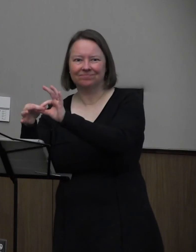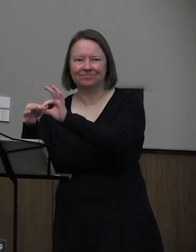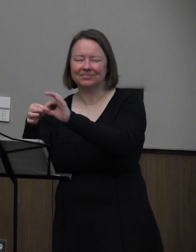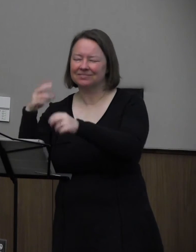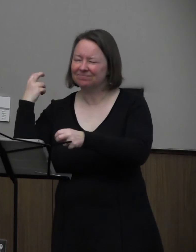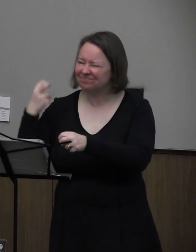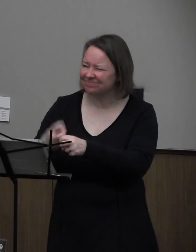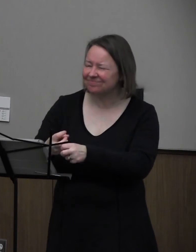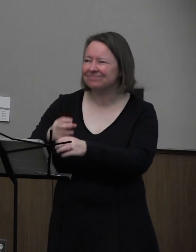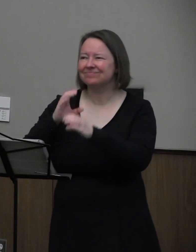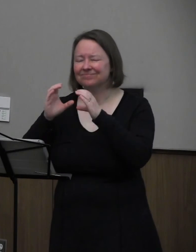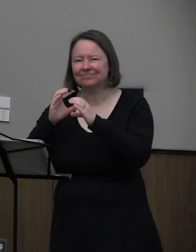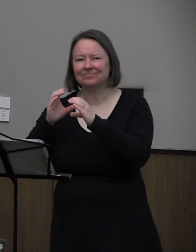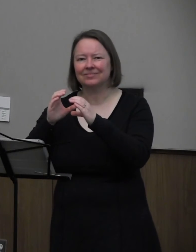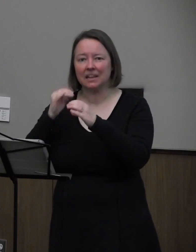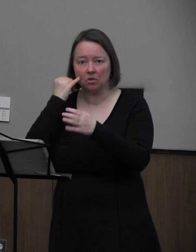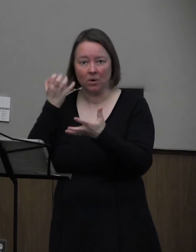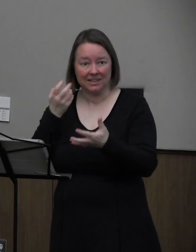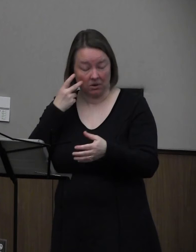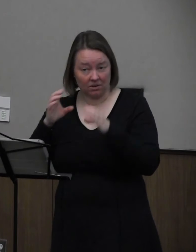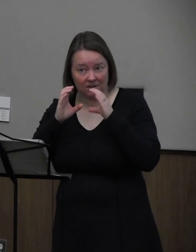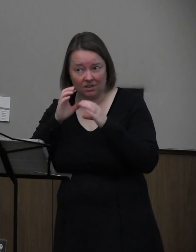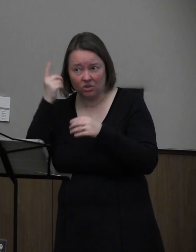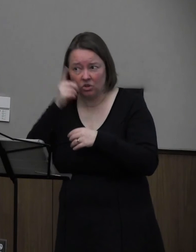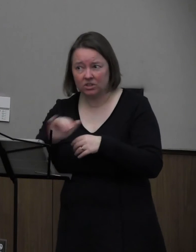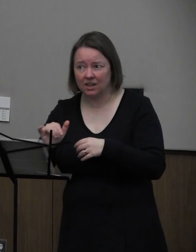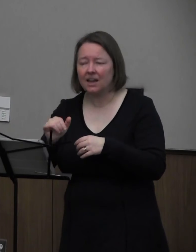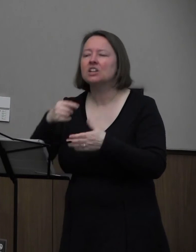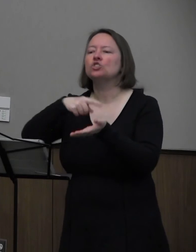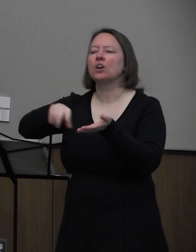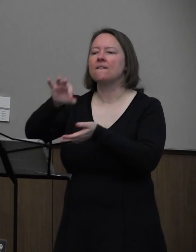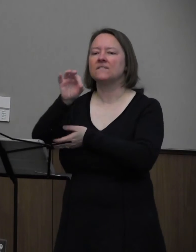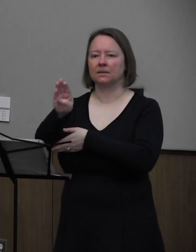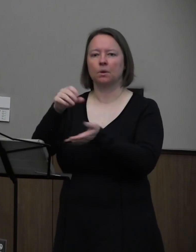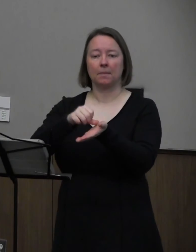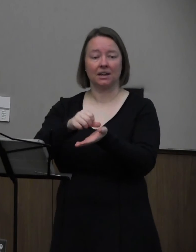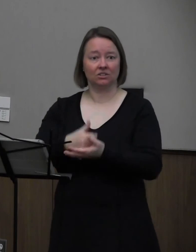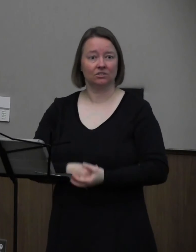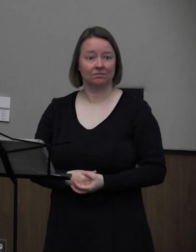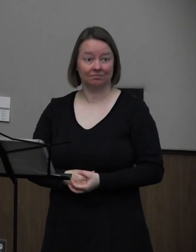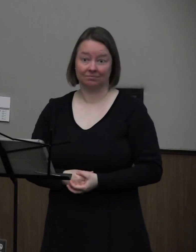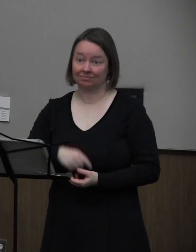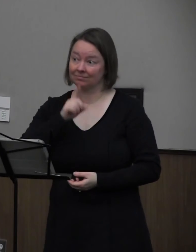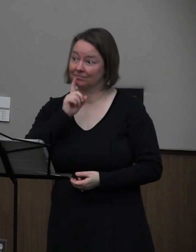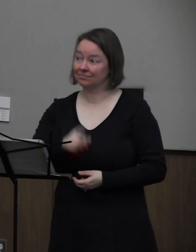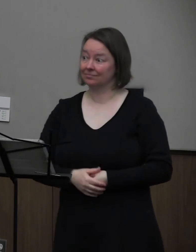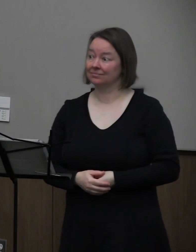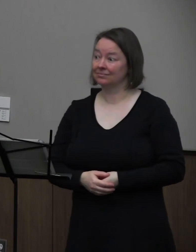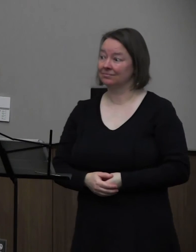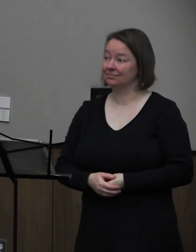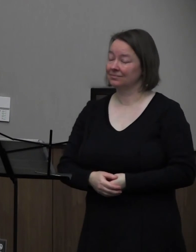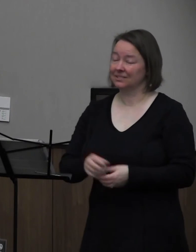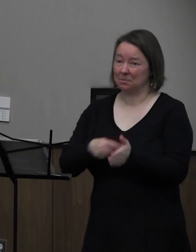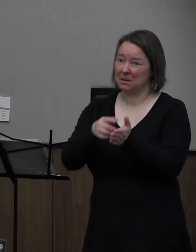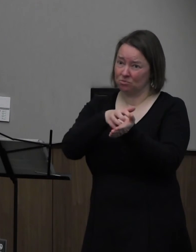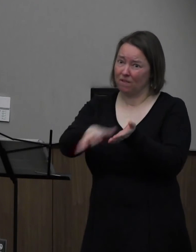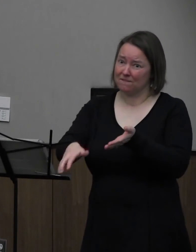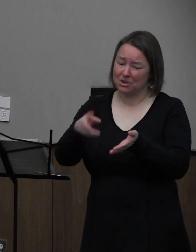If you ever want to see what those dialogues look like, look at her Facebook page. I'm telling you, they were rough sometimes.